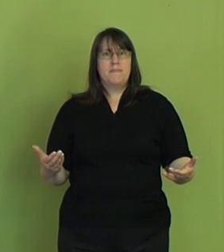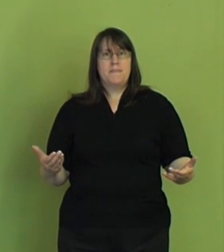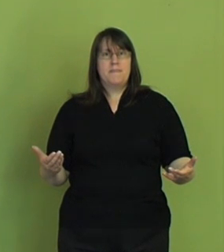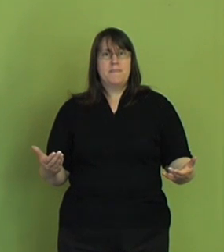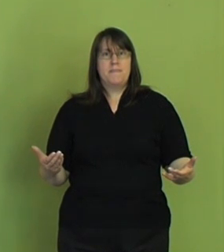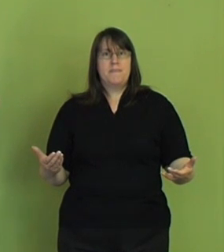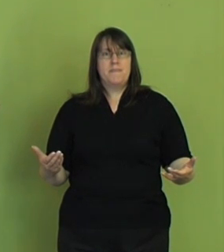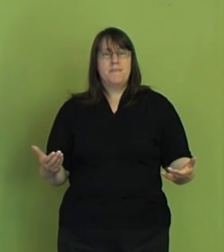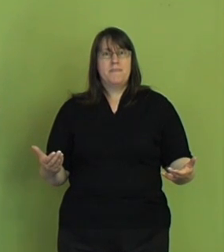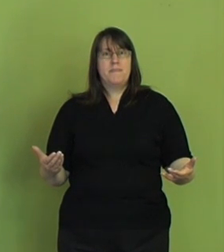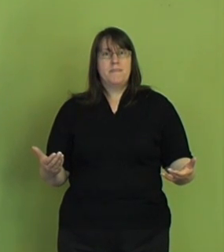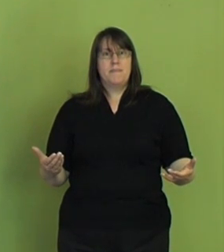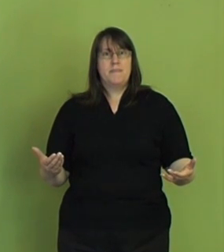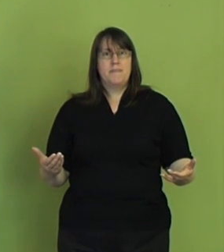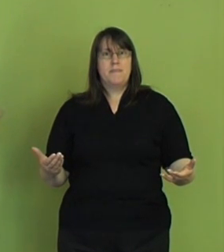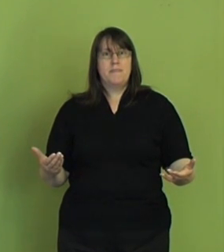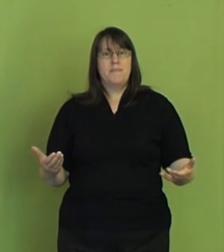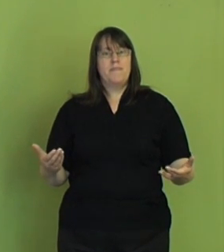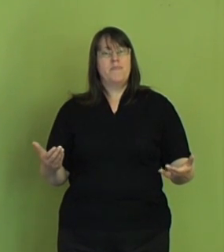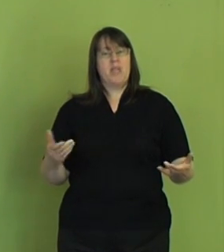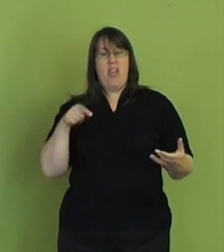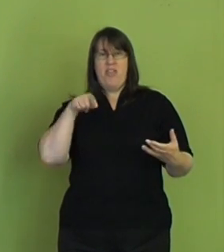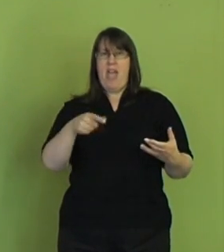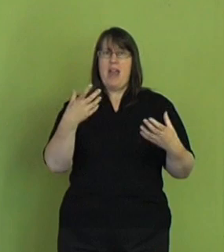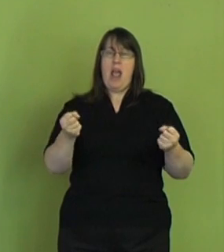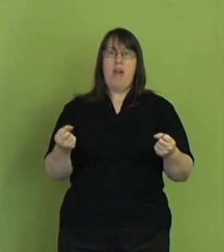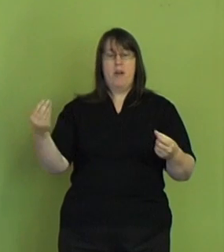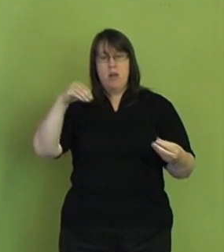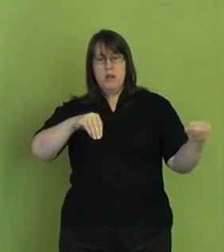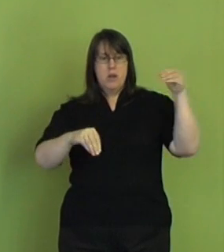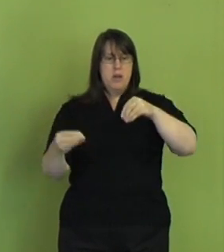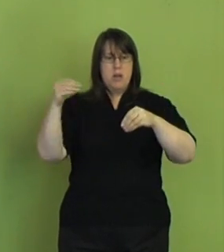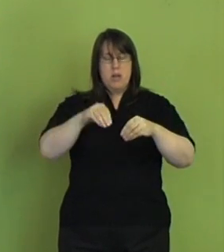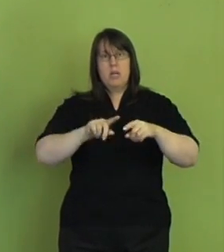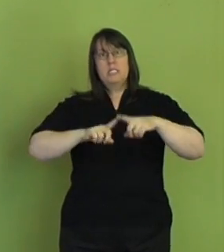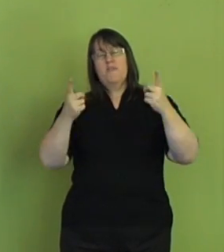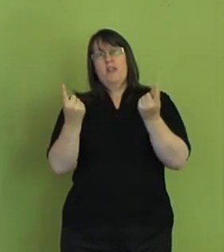that is all encompassing.